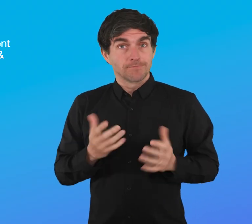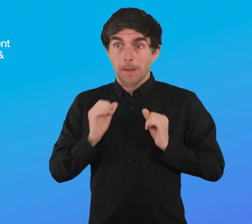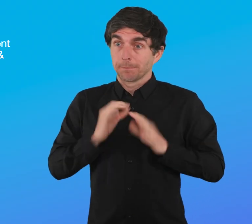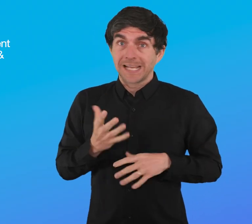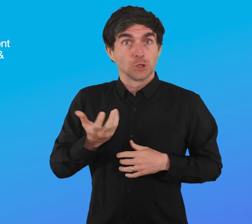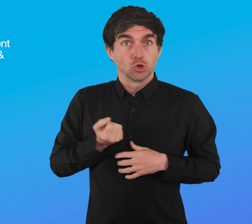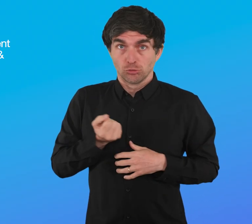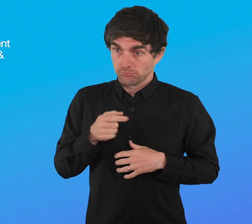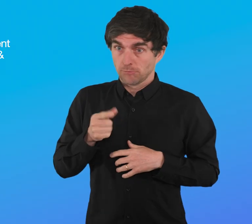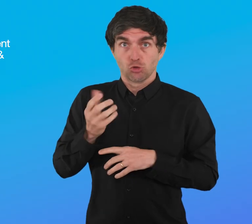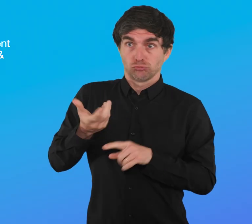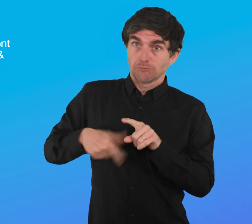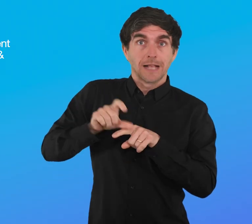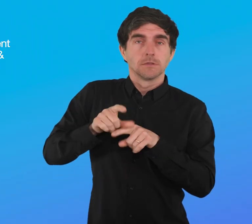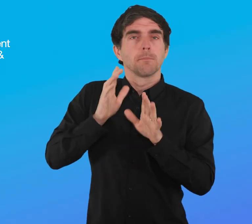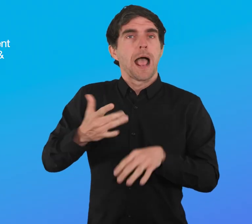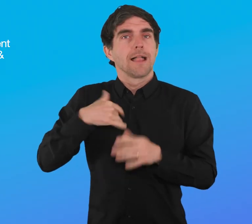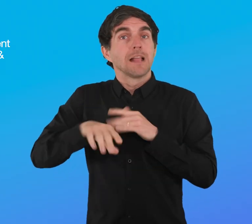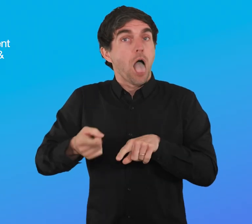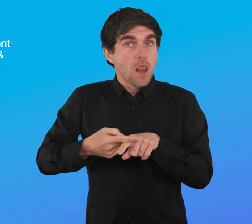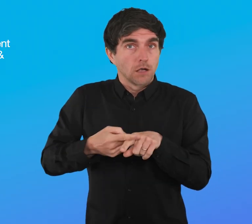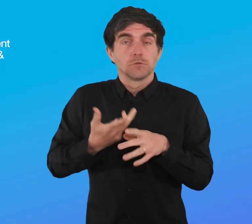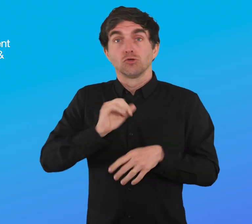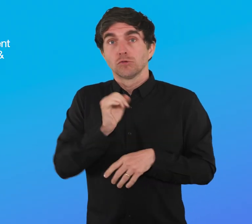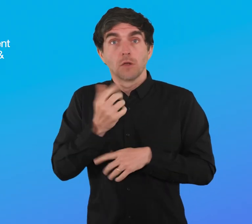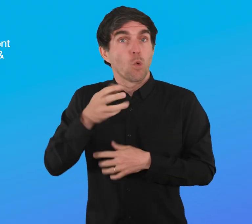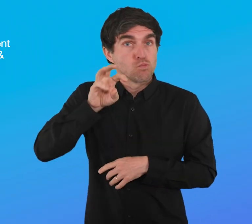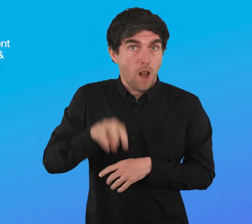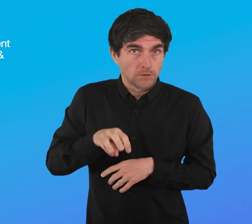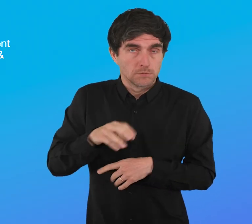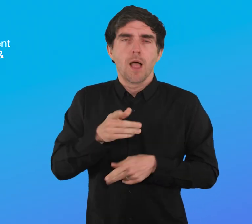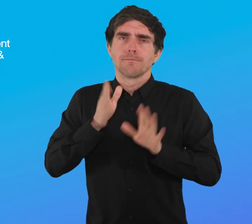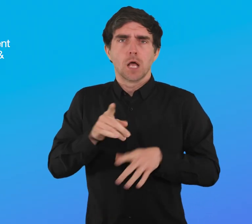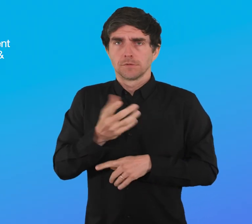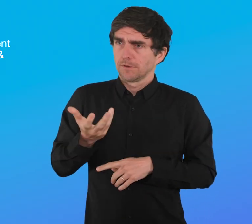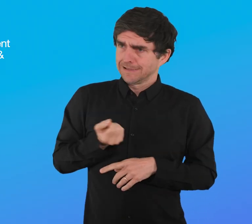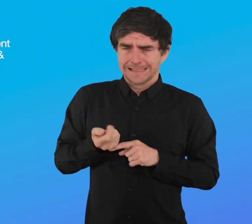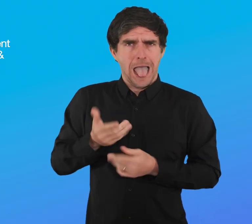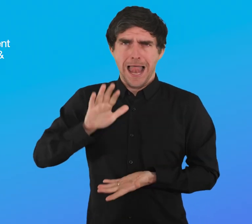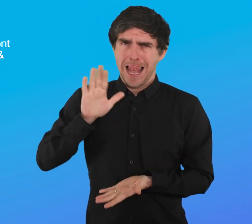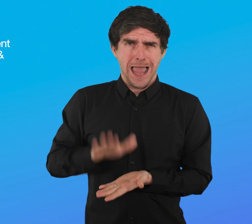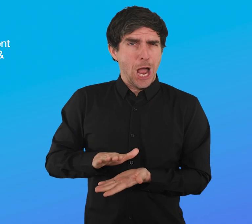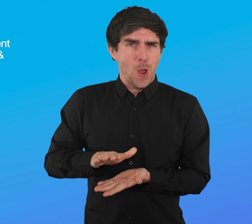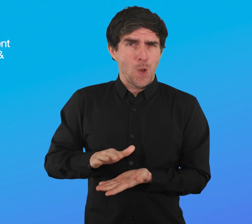To get Pension Credit you must live in England, Scotland or Wales. You must have a low income.